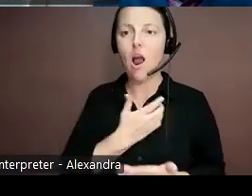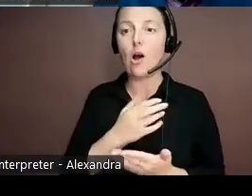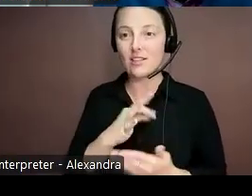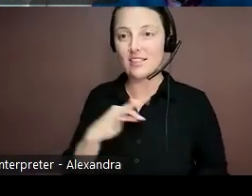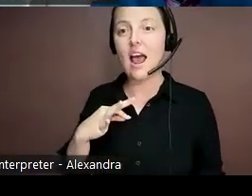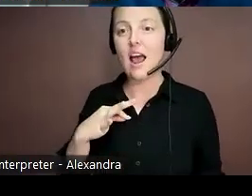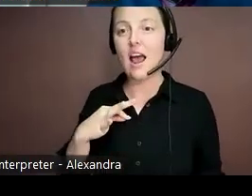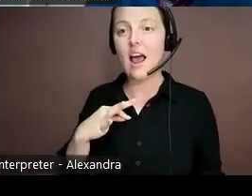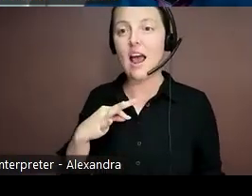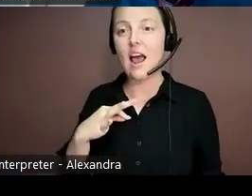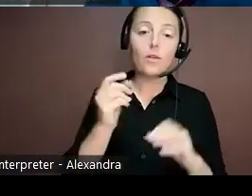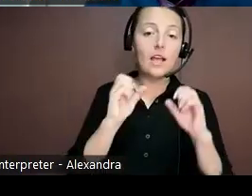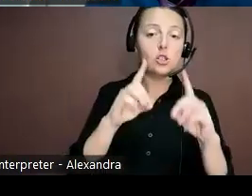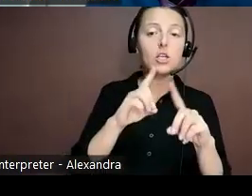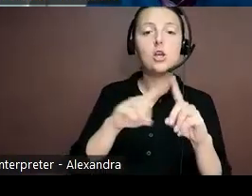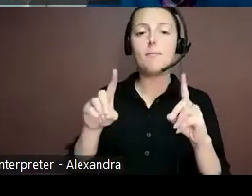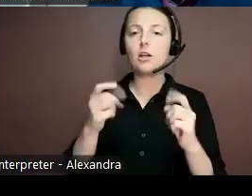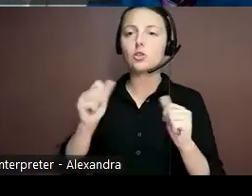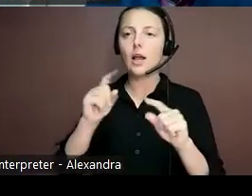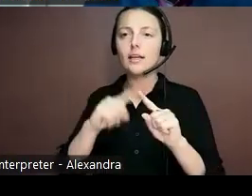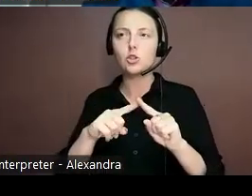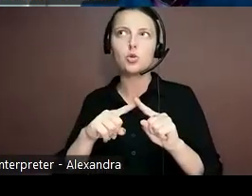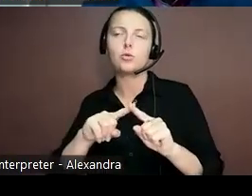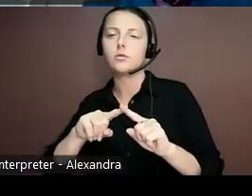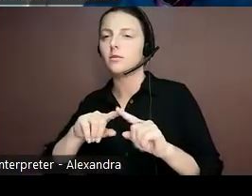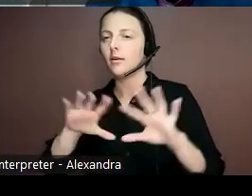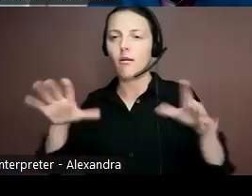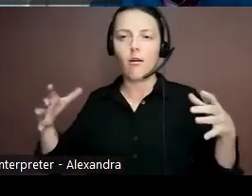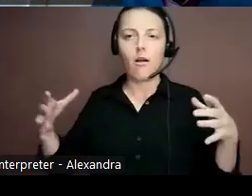bringing them back and and reframing around you know the nature of the work itself which